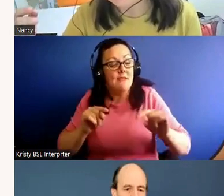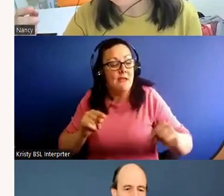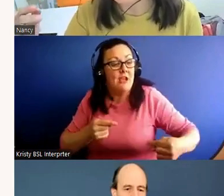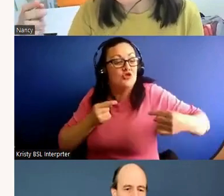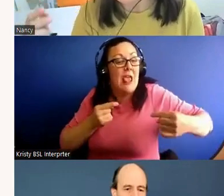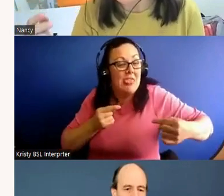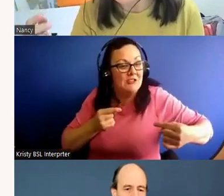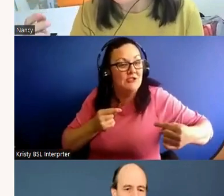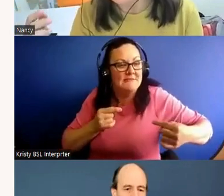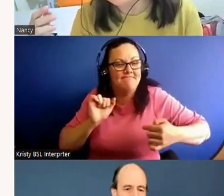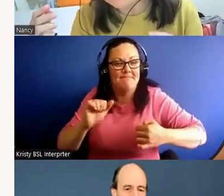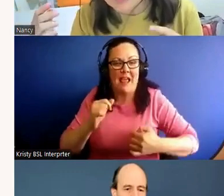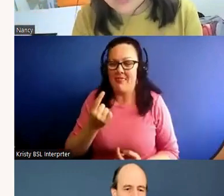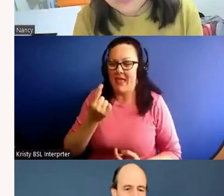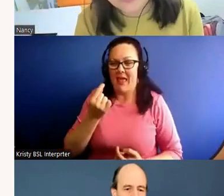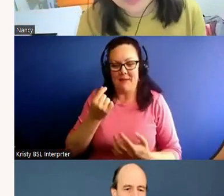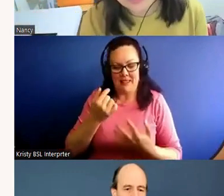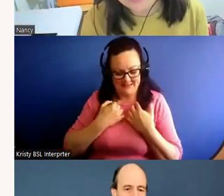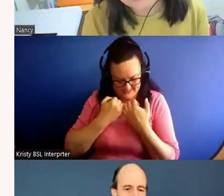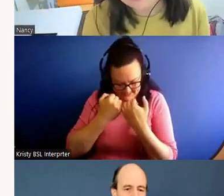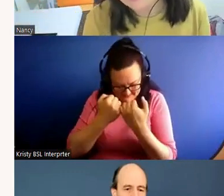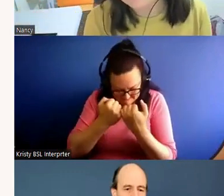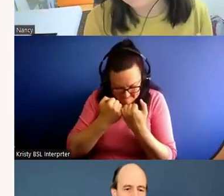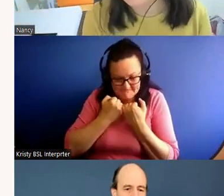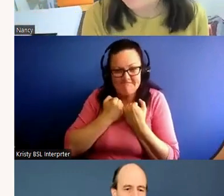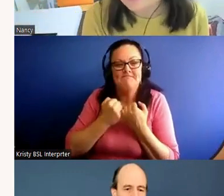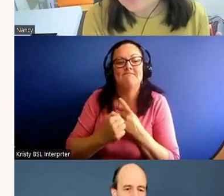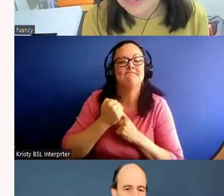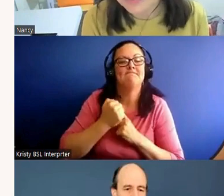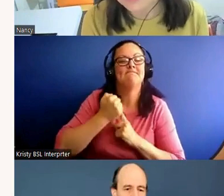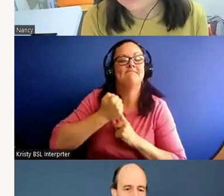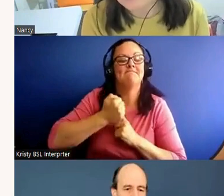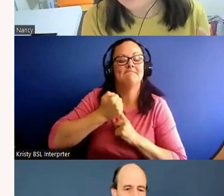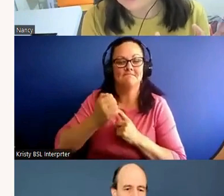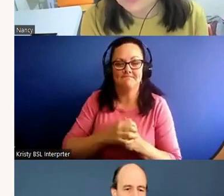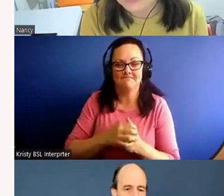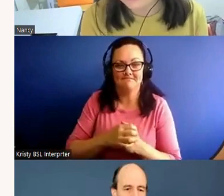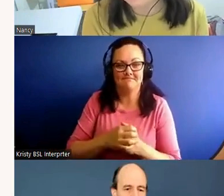So let's now look at the second part - monitoring and